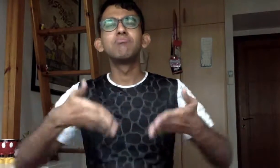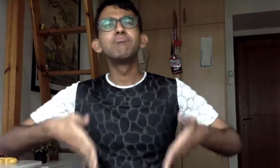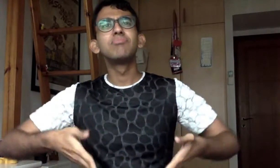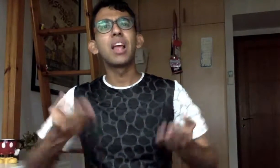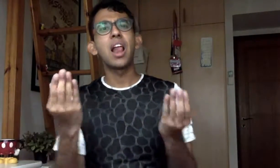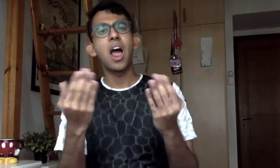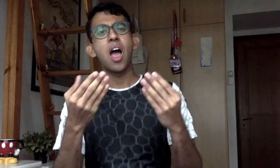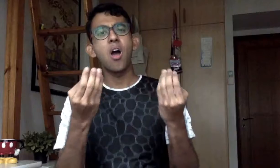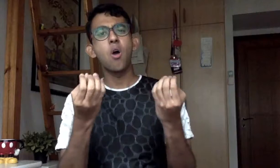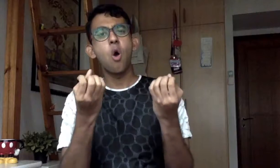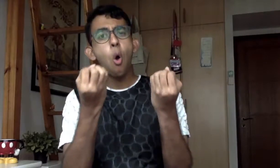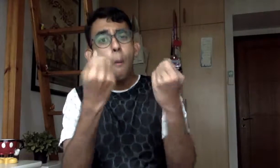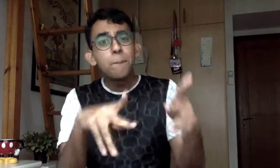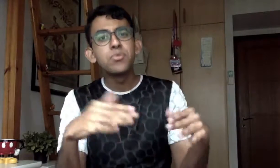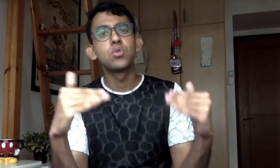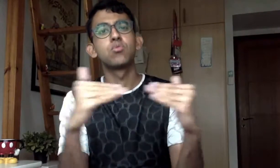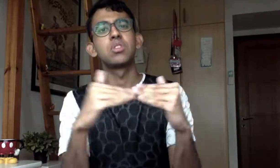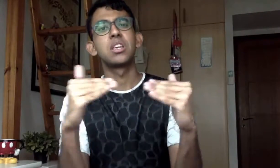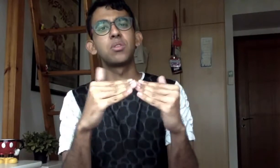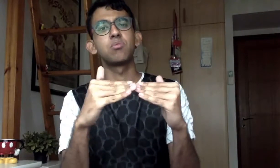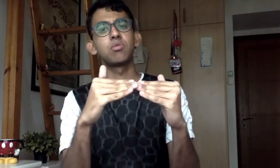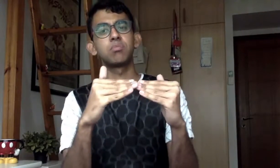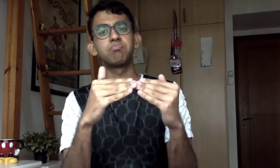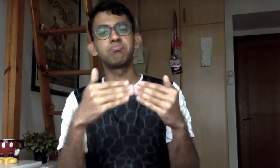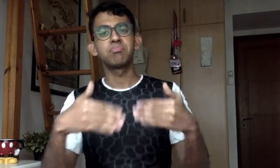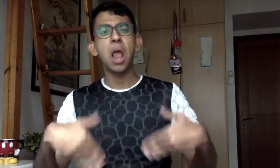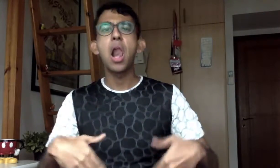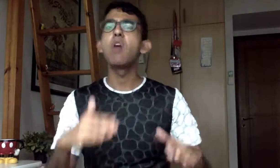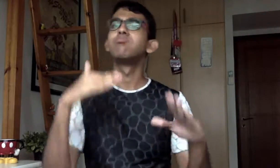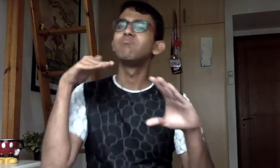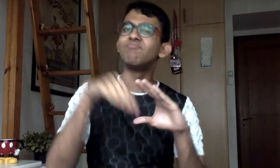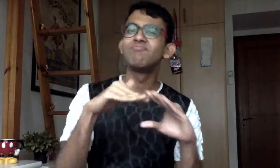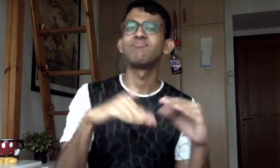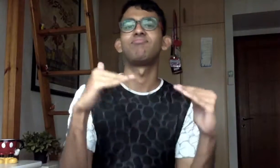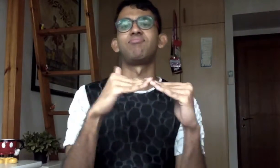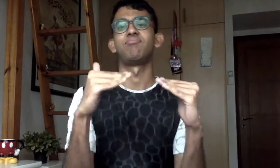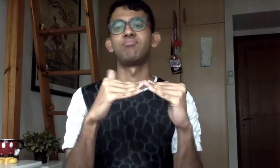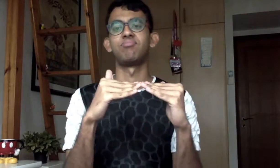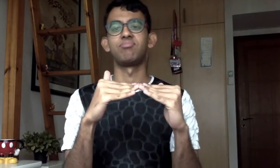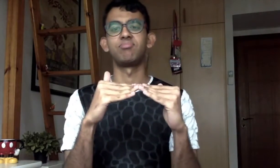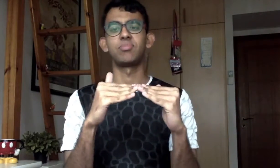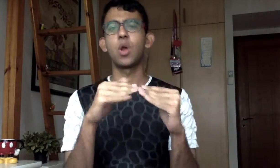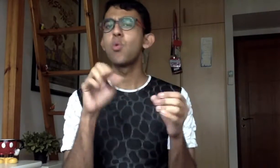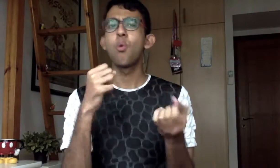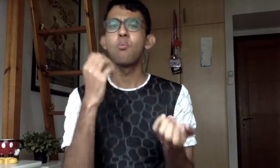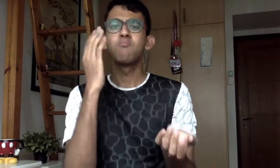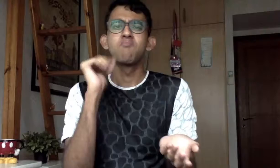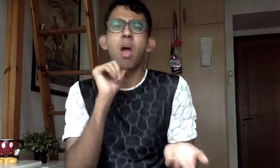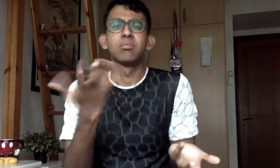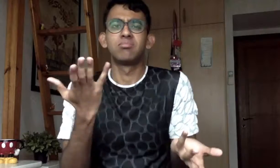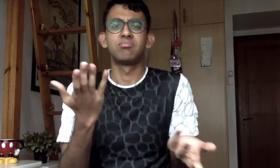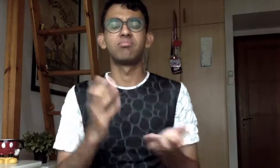to allow for equal opportunity and equal access. So why not?